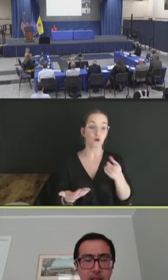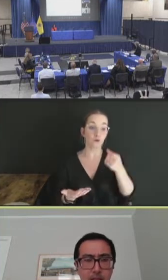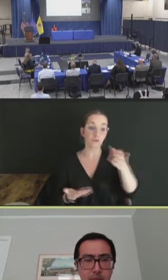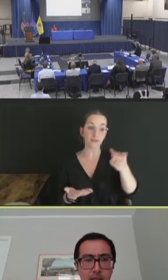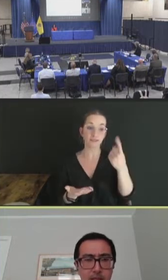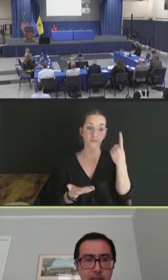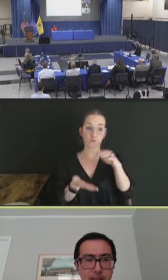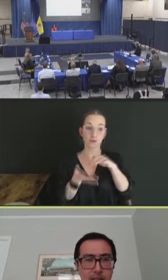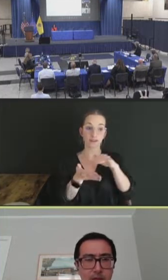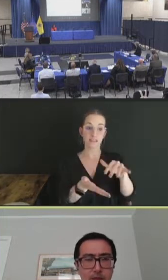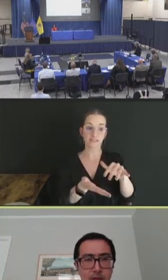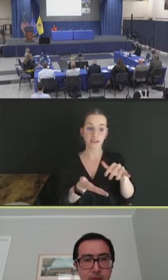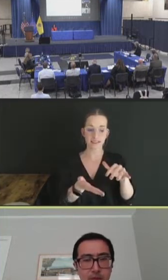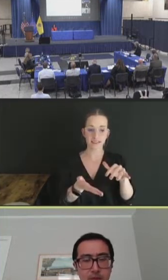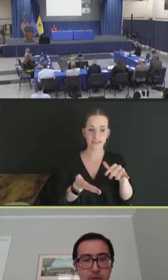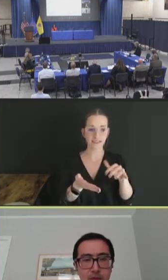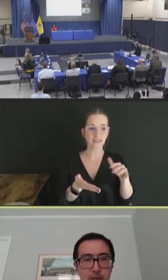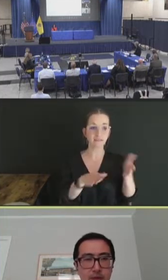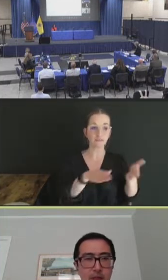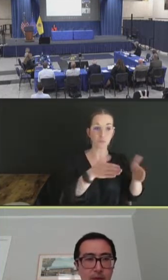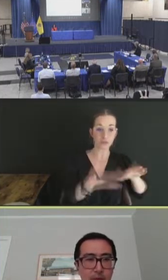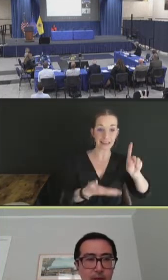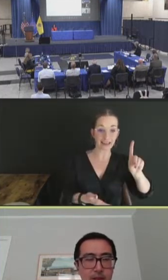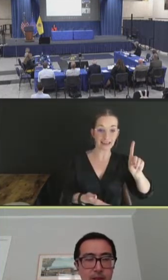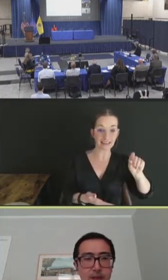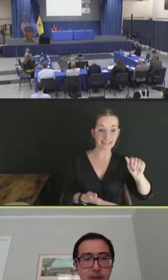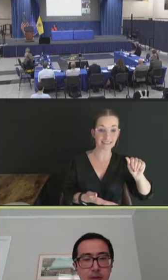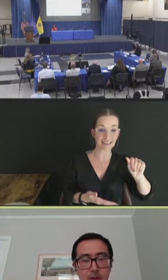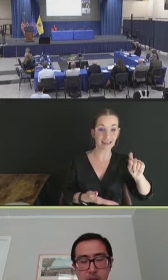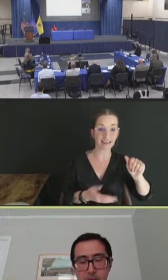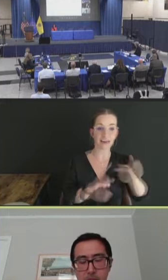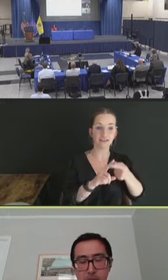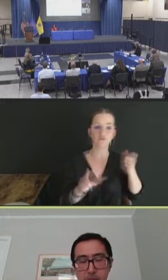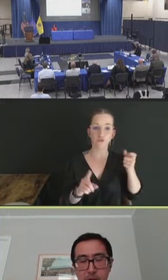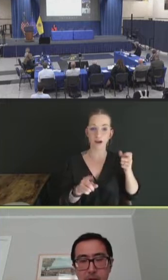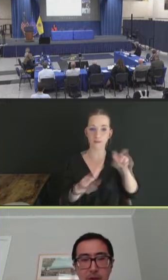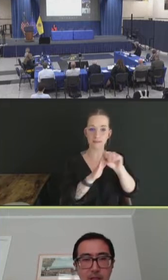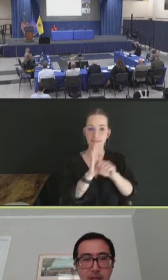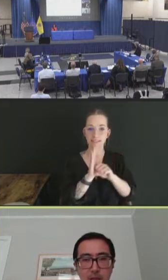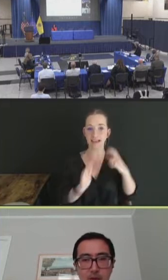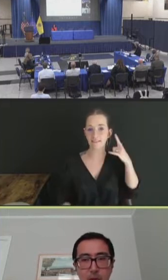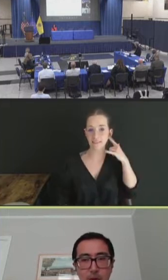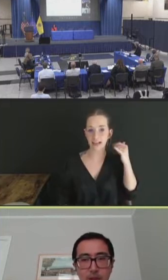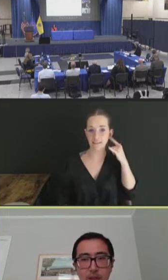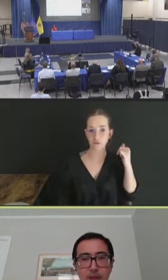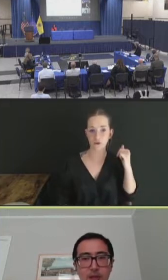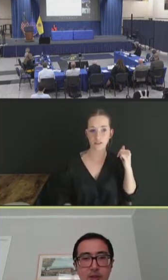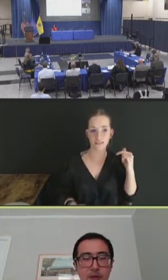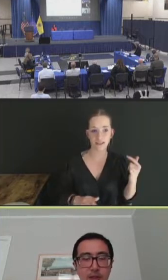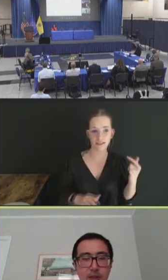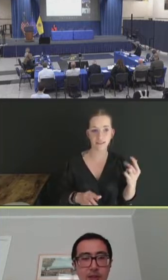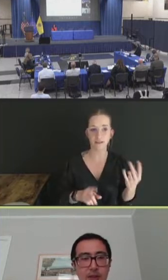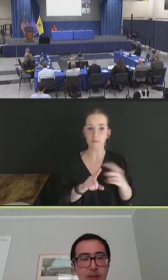mortality data from the State of California. So, occupation is recorded and death certificates of